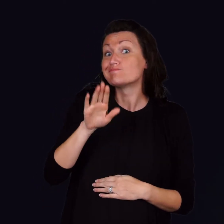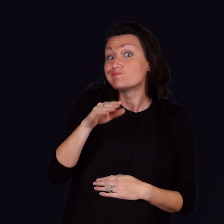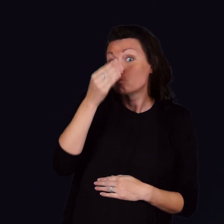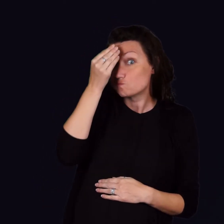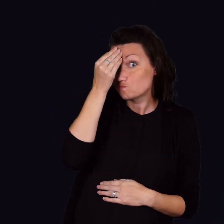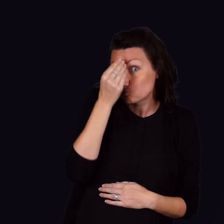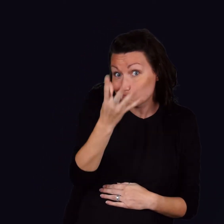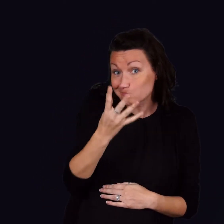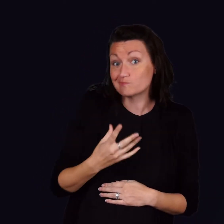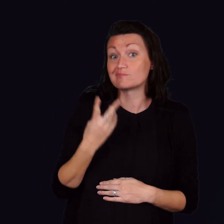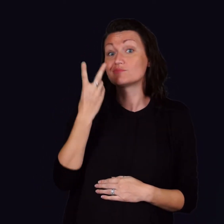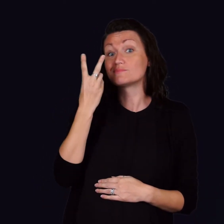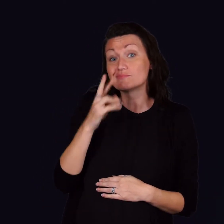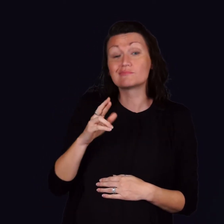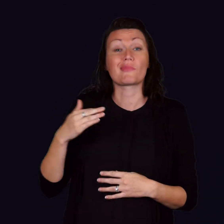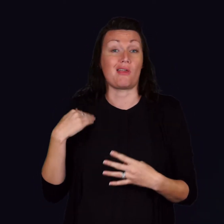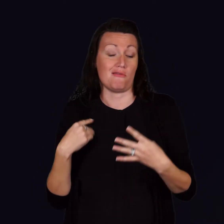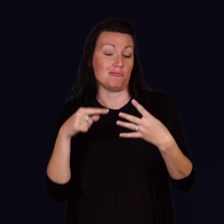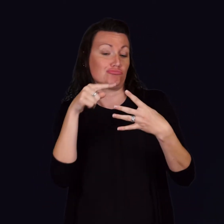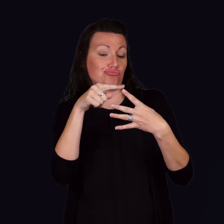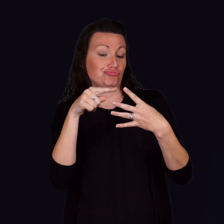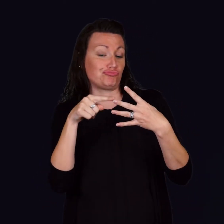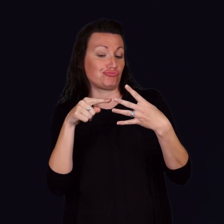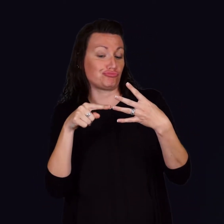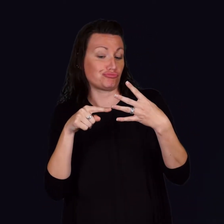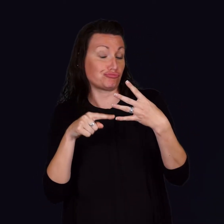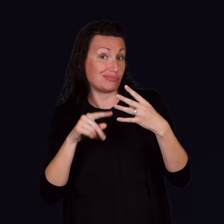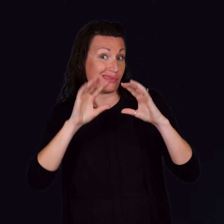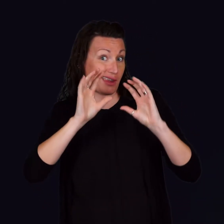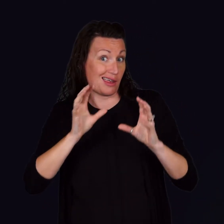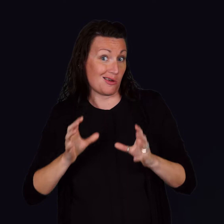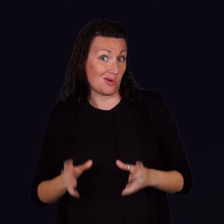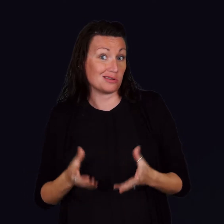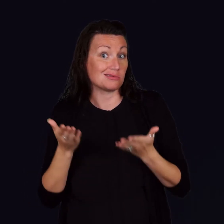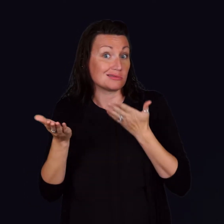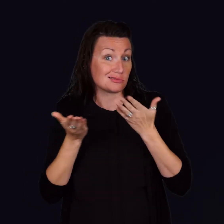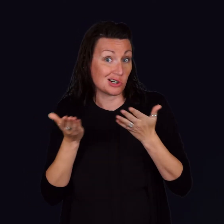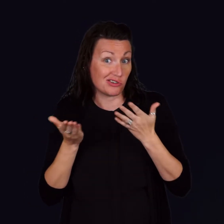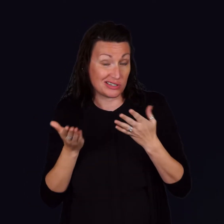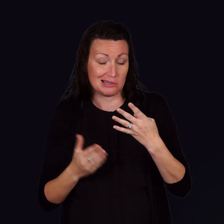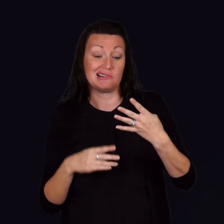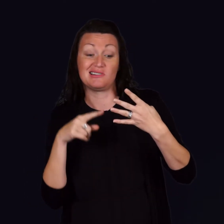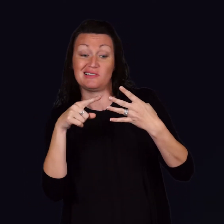There are four categories of service at VRS